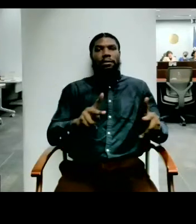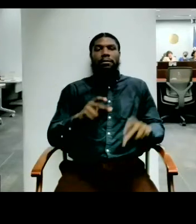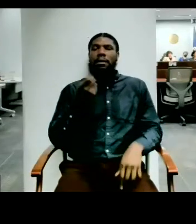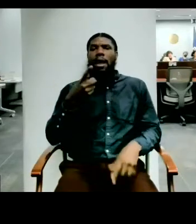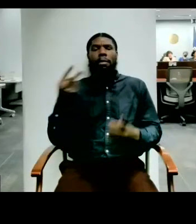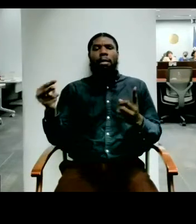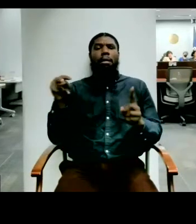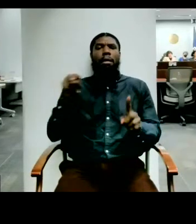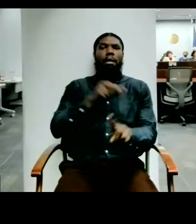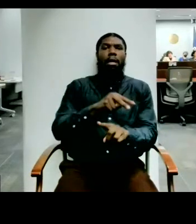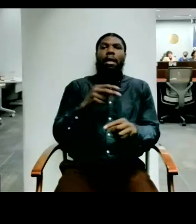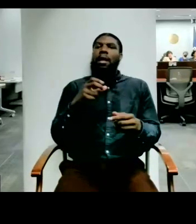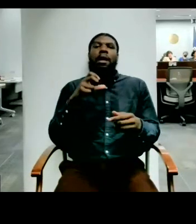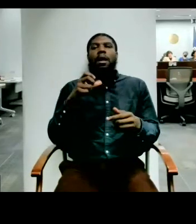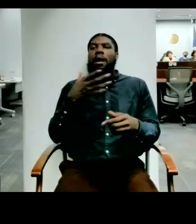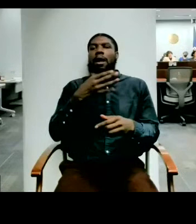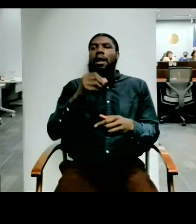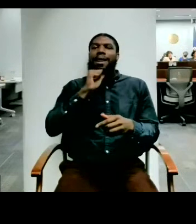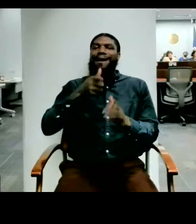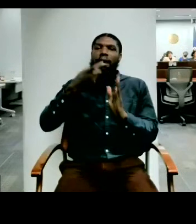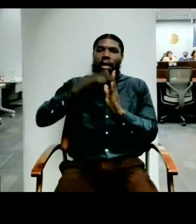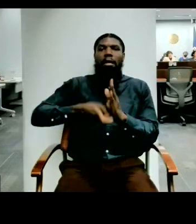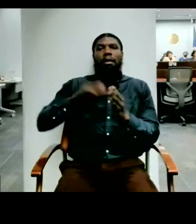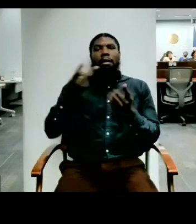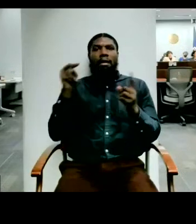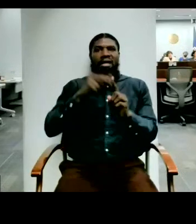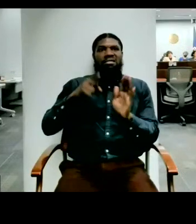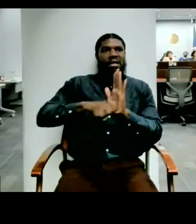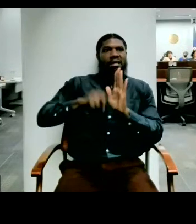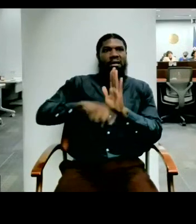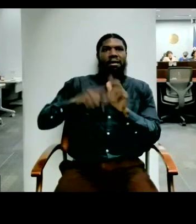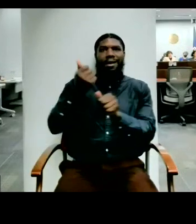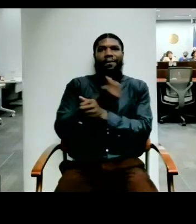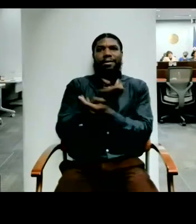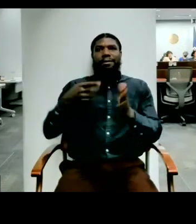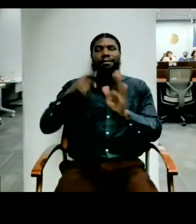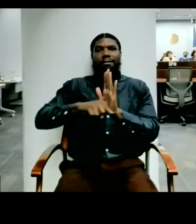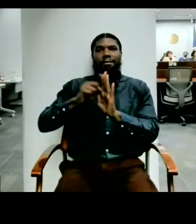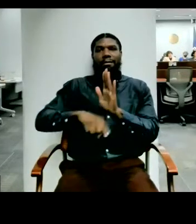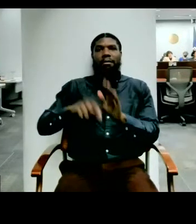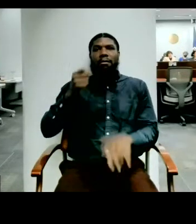that everything is bad. All right. Work the nature labor employment is fact-base.